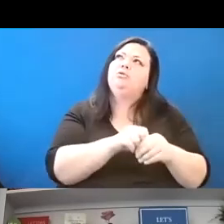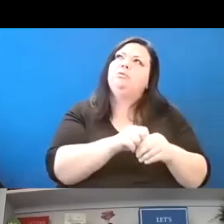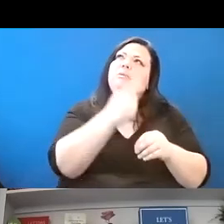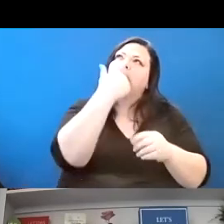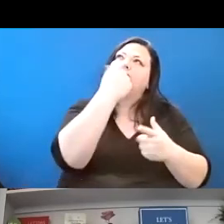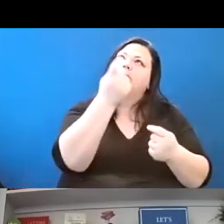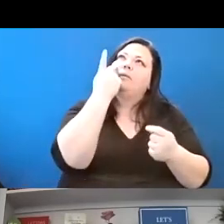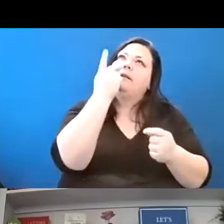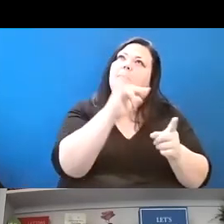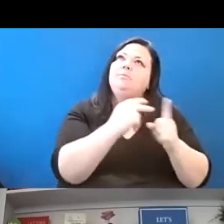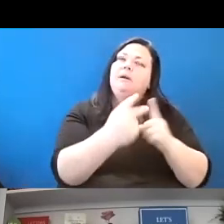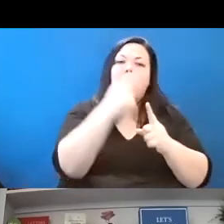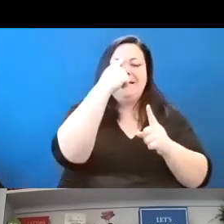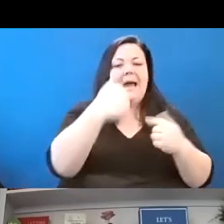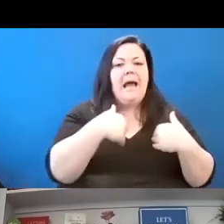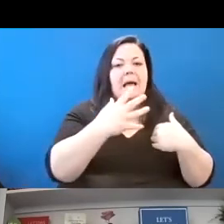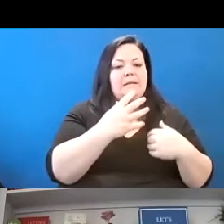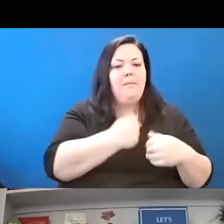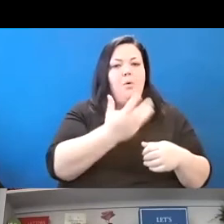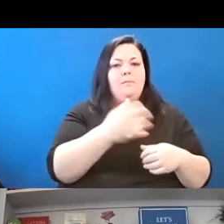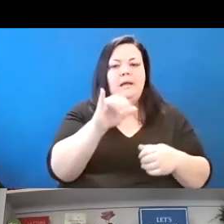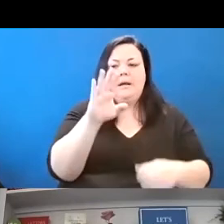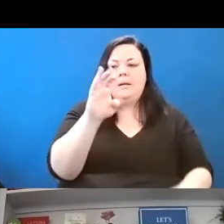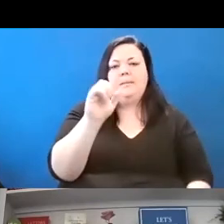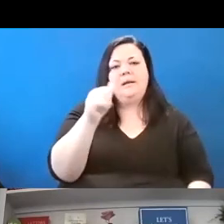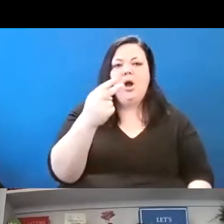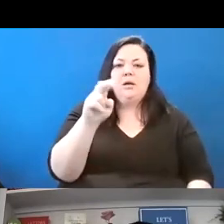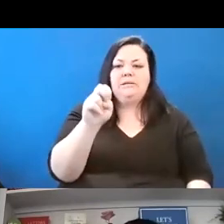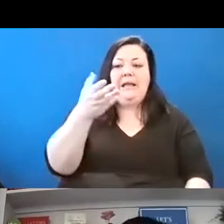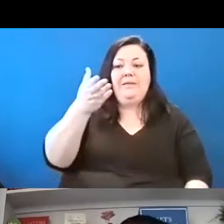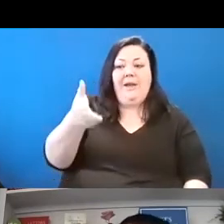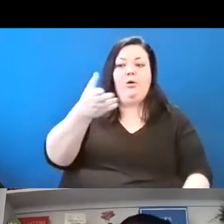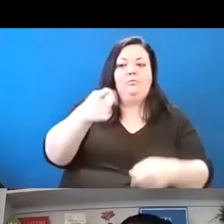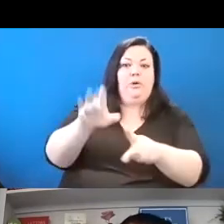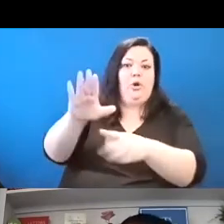because it has poems like beyonce at her therapists um and stuff like that so it's a